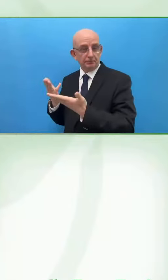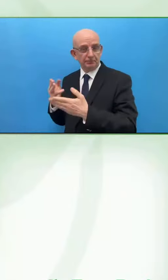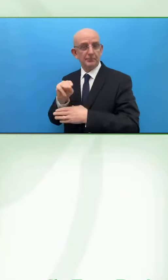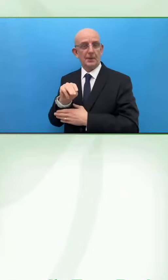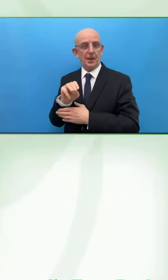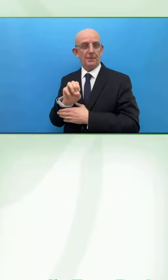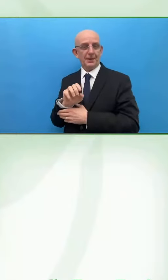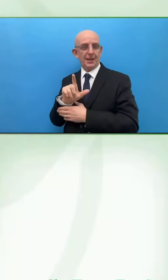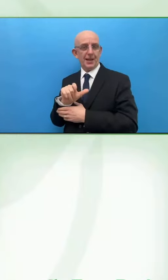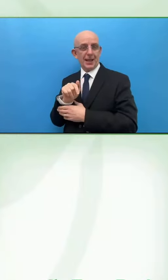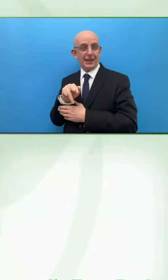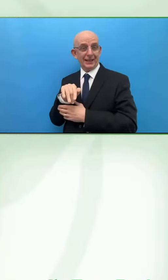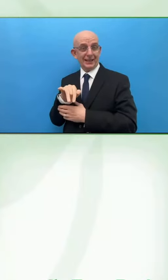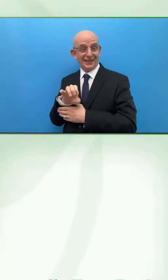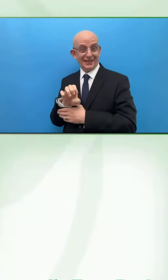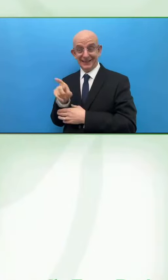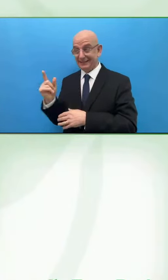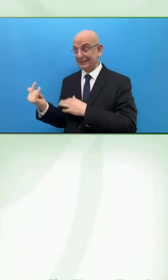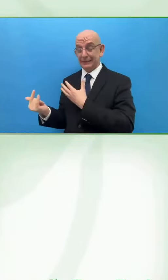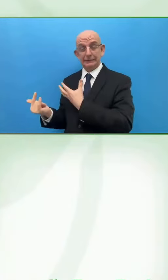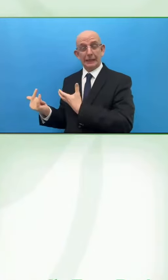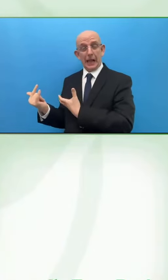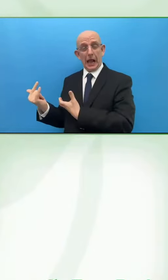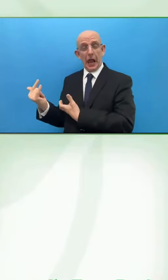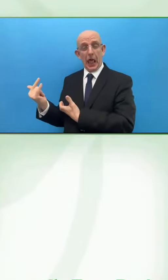This is the only solution Melanie and I have been hearing about.